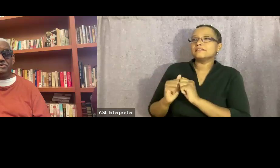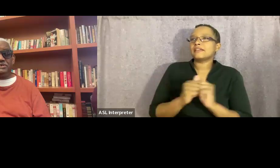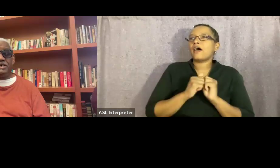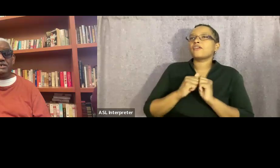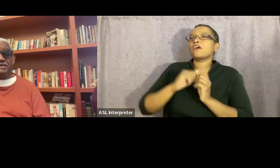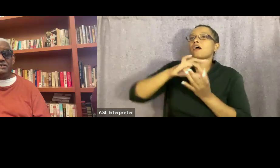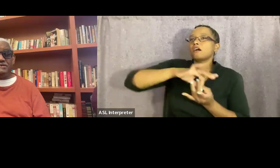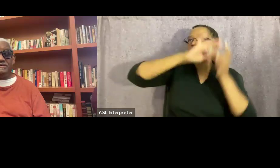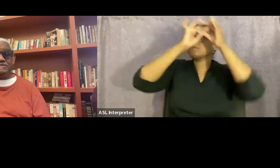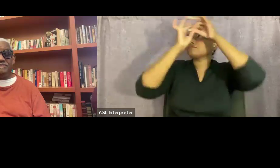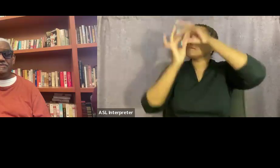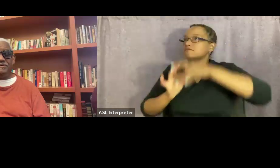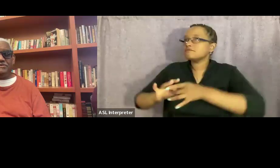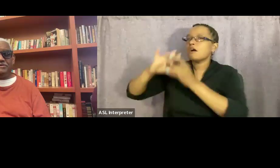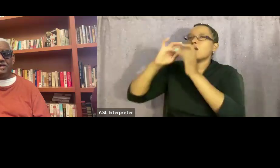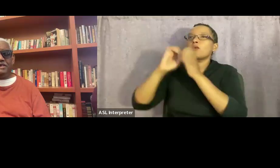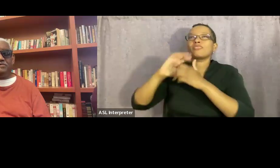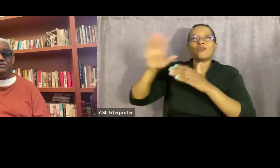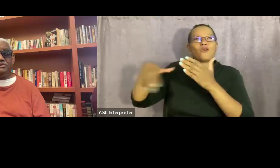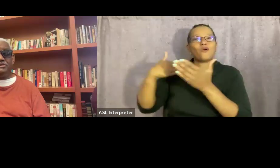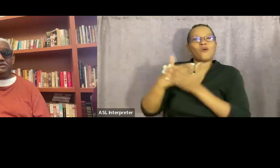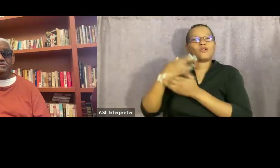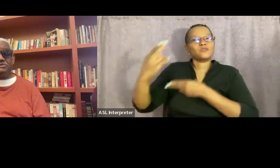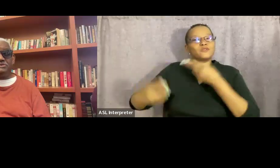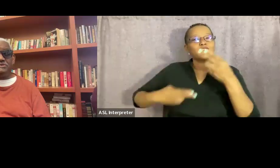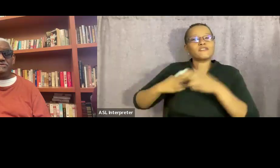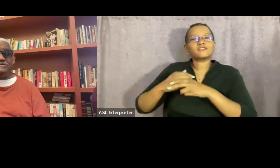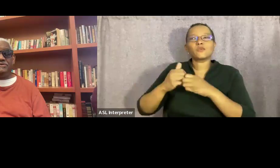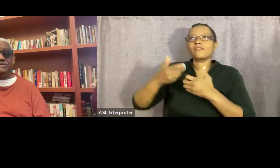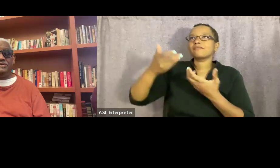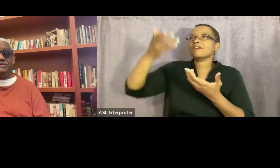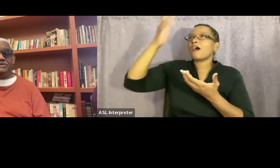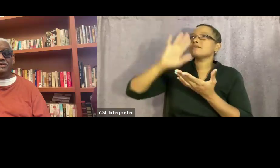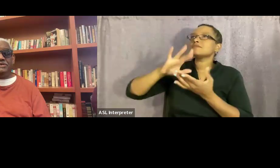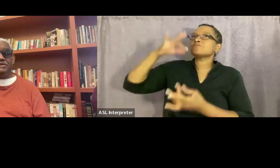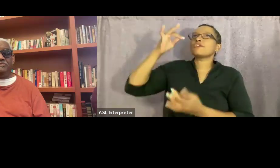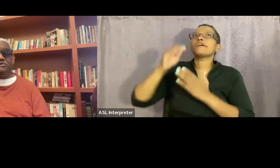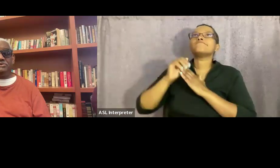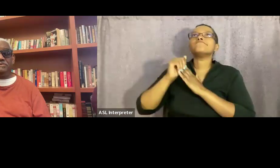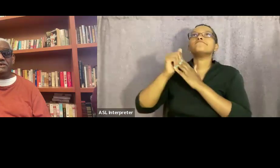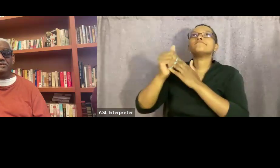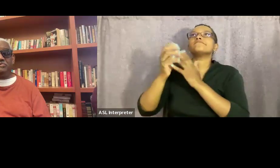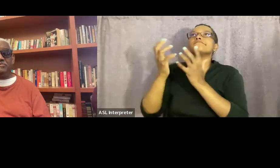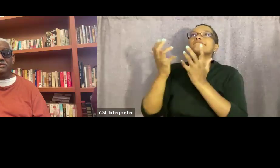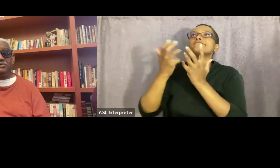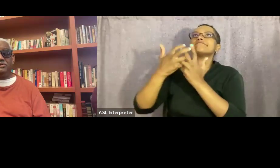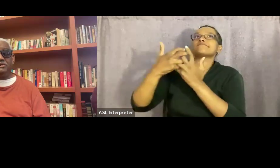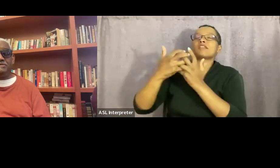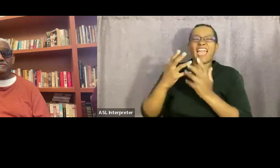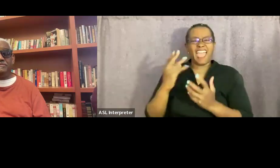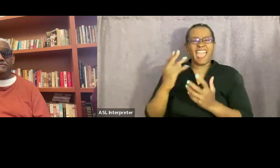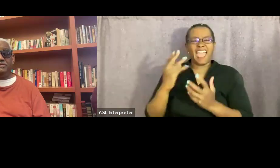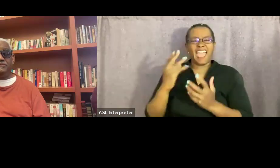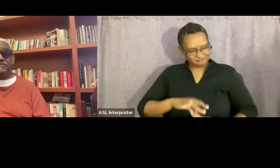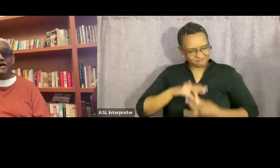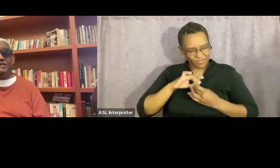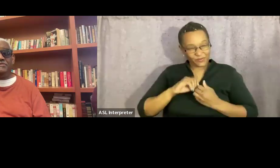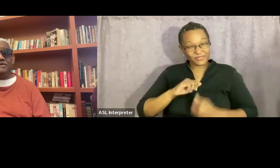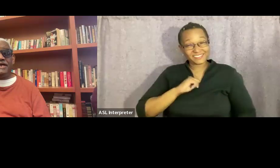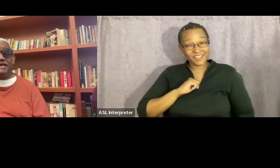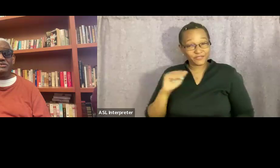with the God head and with ourselves. It was a place where we could finally relax